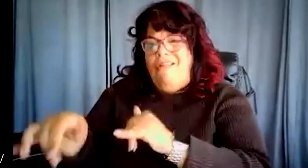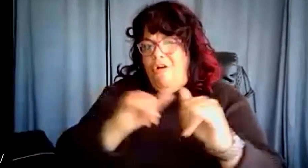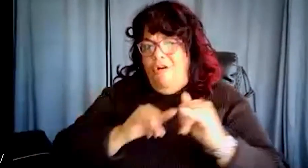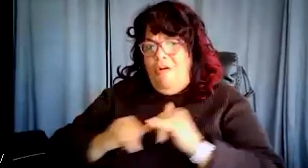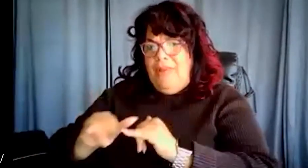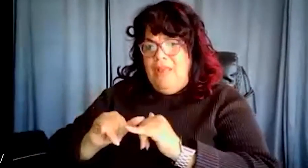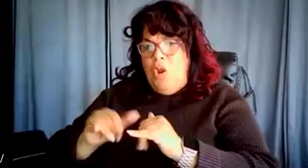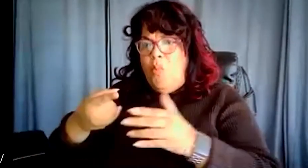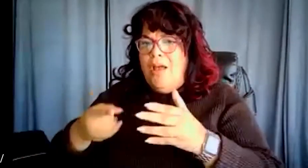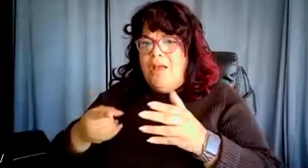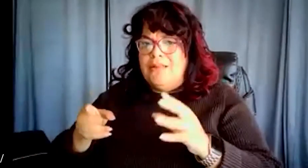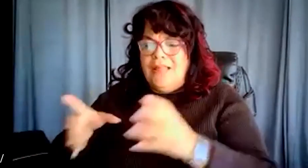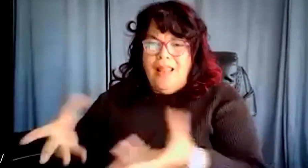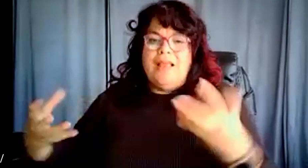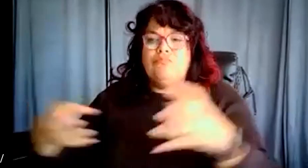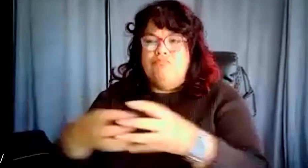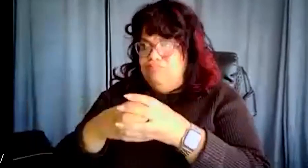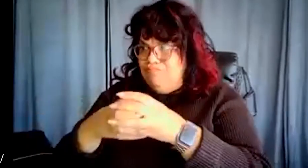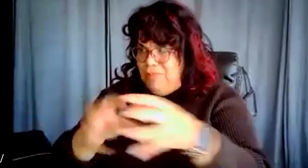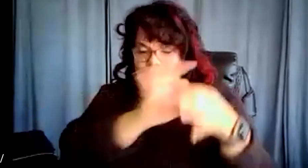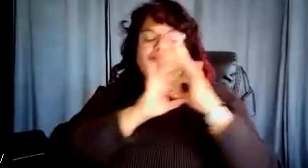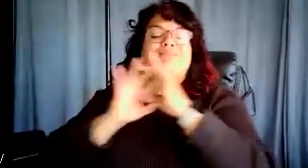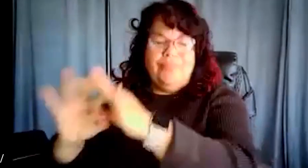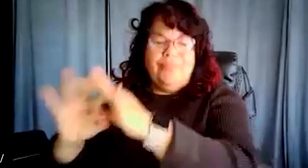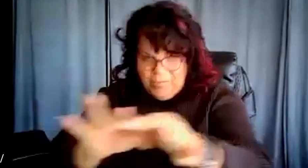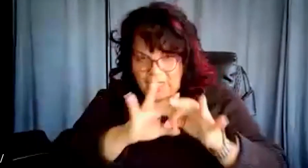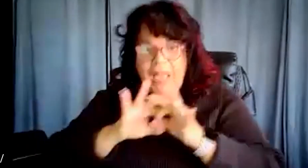What is that bigger term people, people with disabilities, or disabled mean?